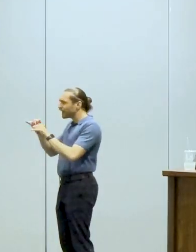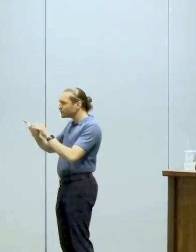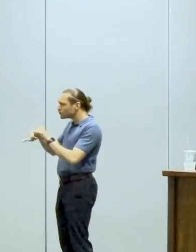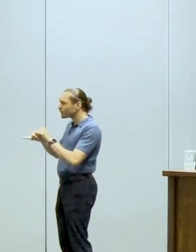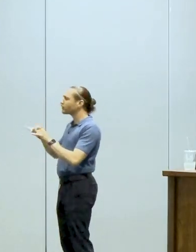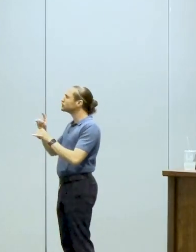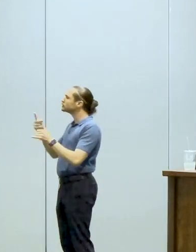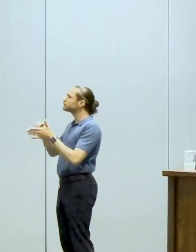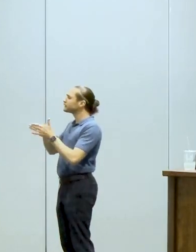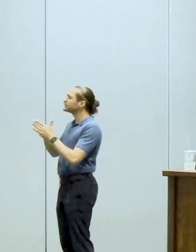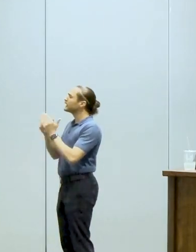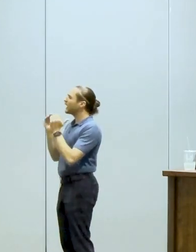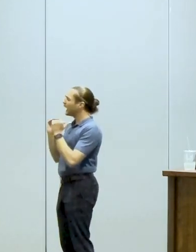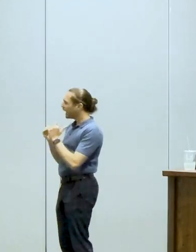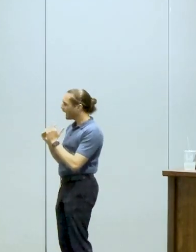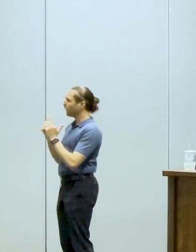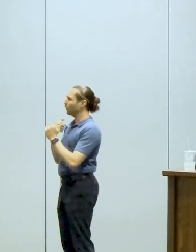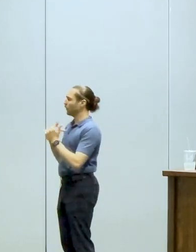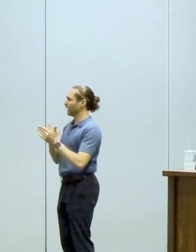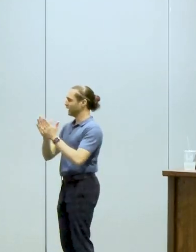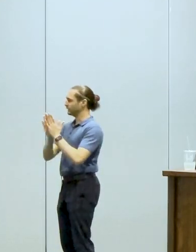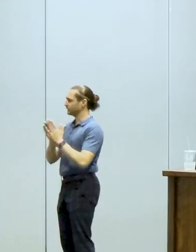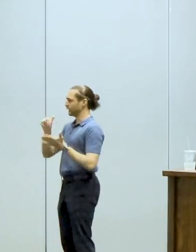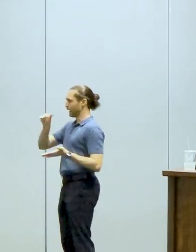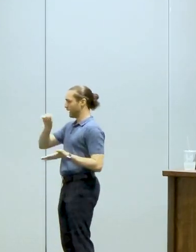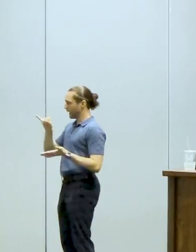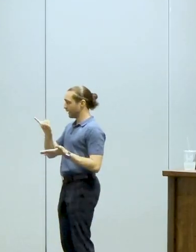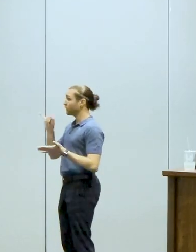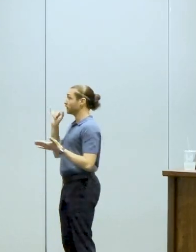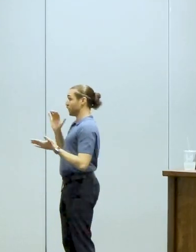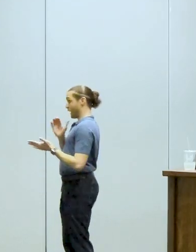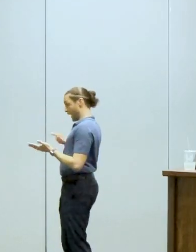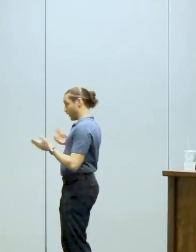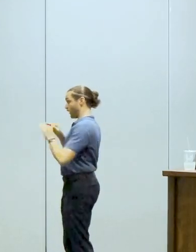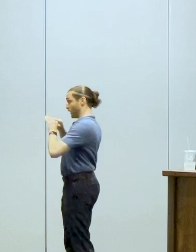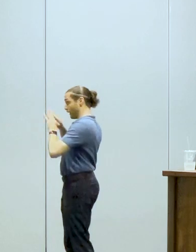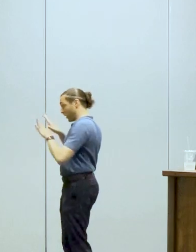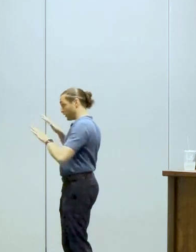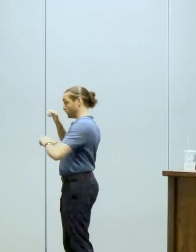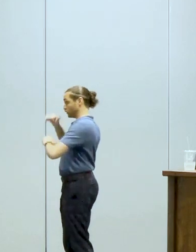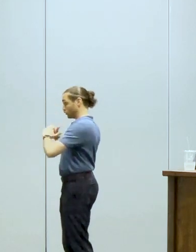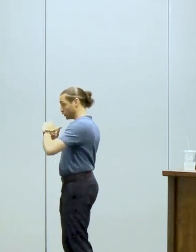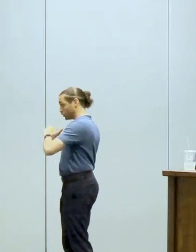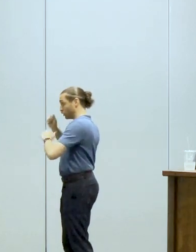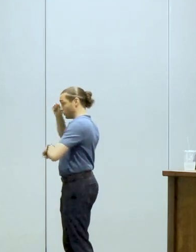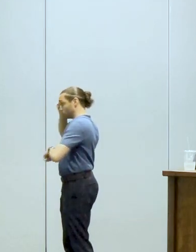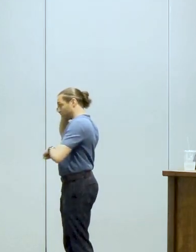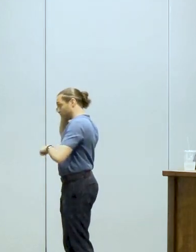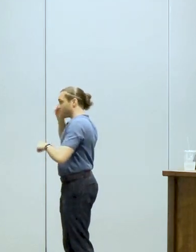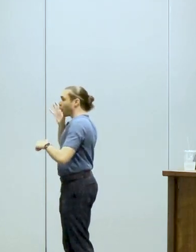so the structure, the clarity and the intent behind our inputs influence our outputs, right? So for students with disabilities,